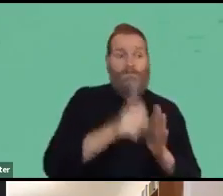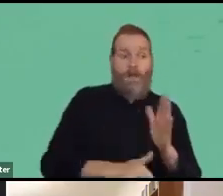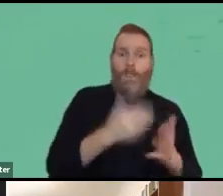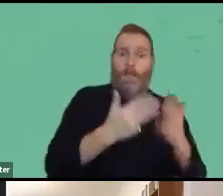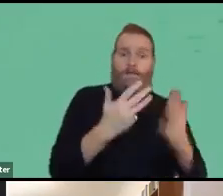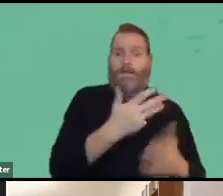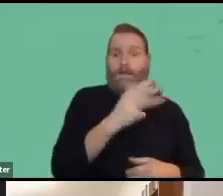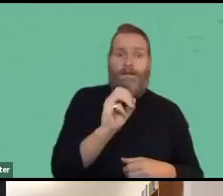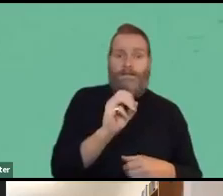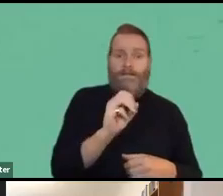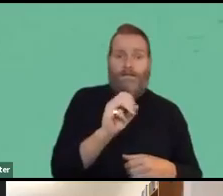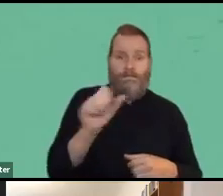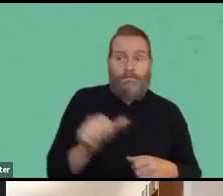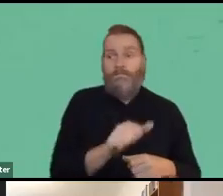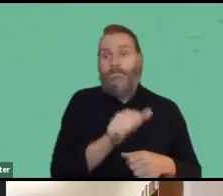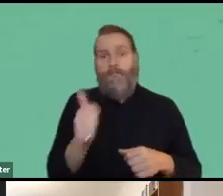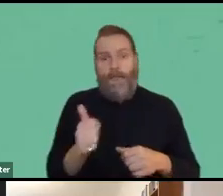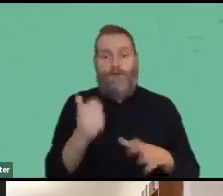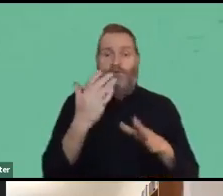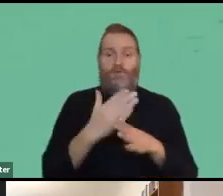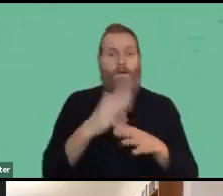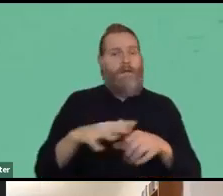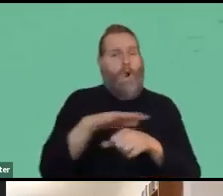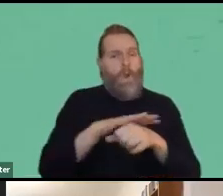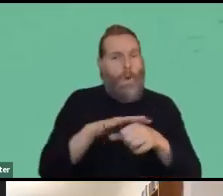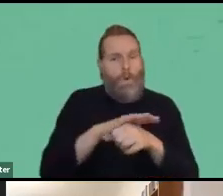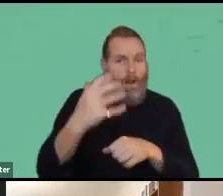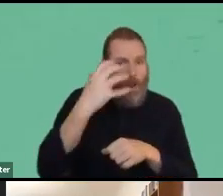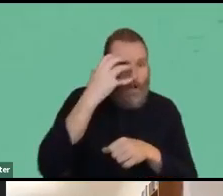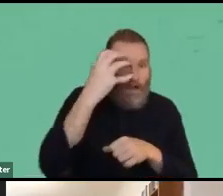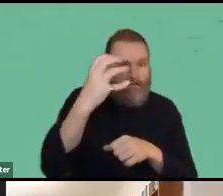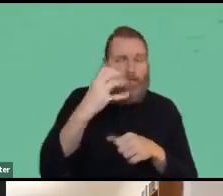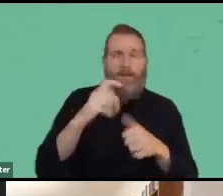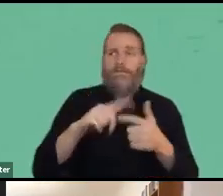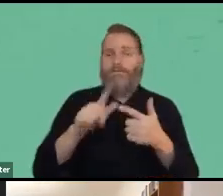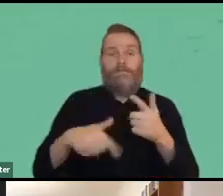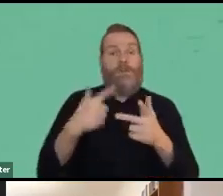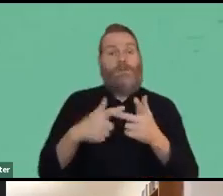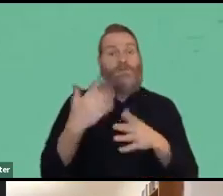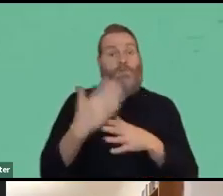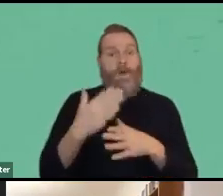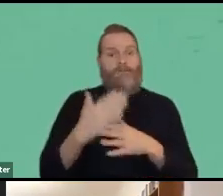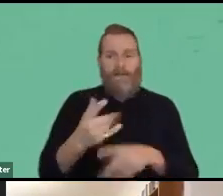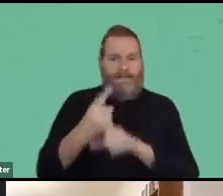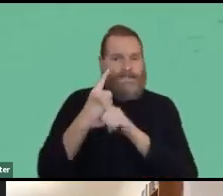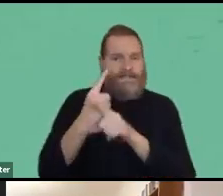commission for England teacher training agency and more recently for the HFEA Rachel has been